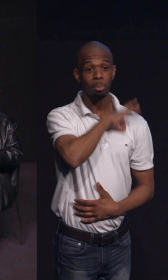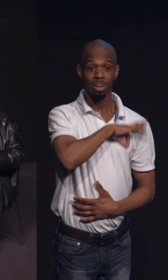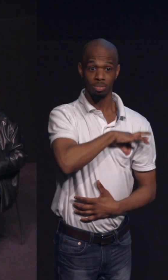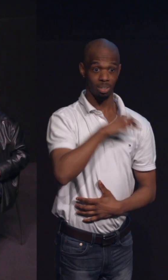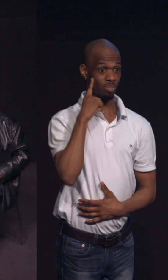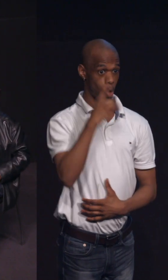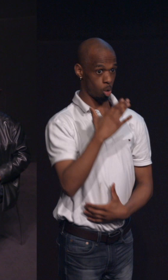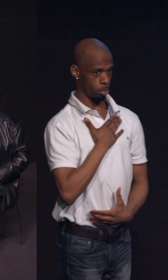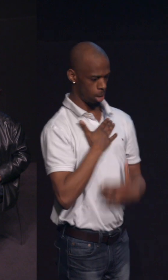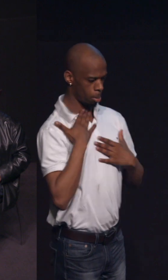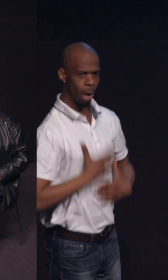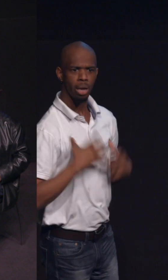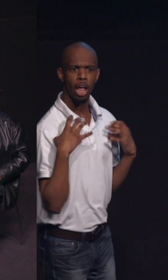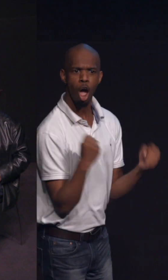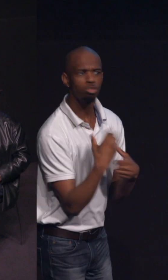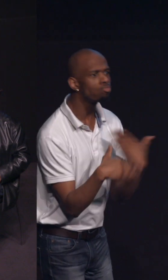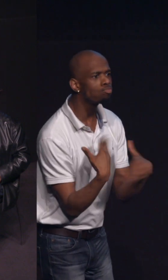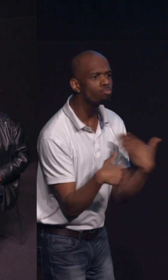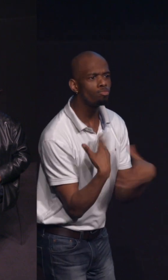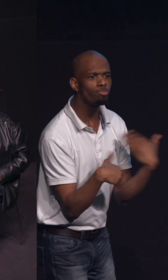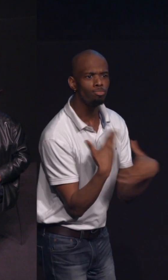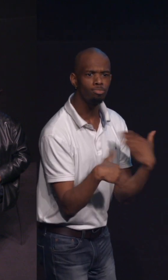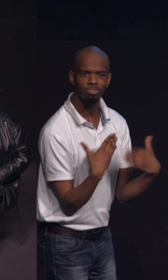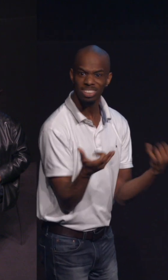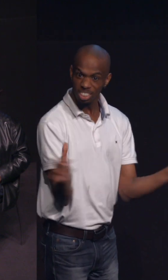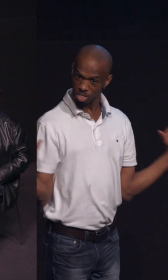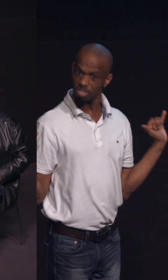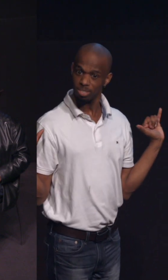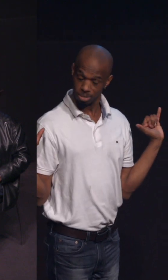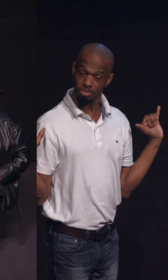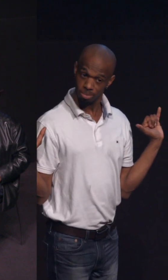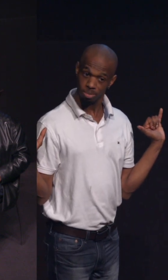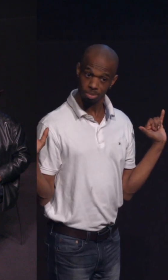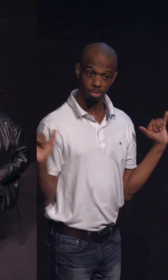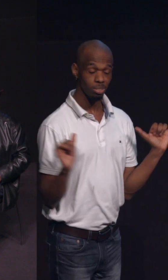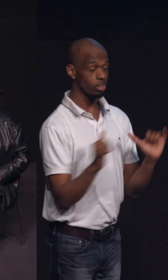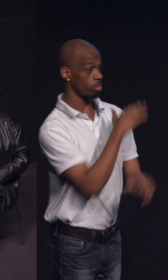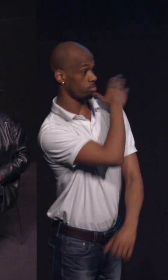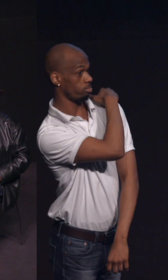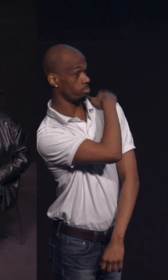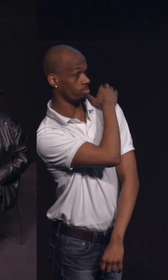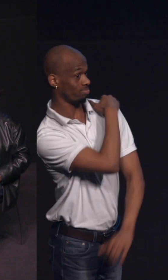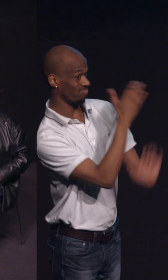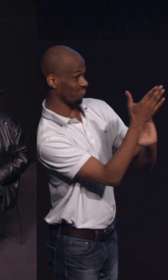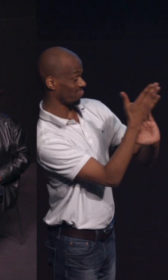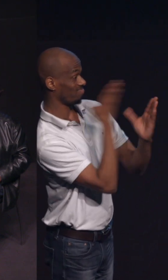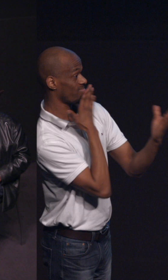that's my brother there. Credit to my mother too is that she fed us healthy.